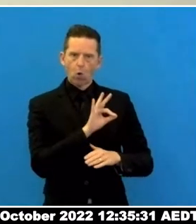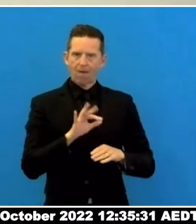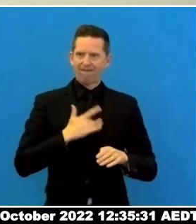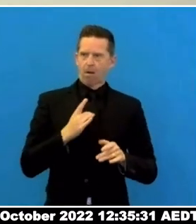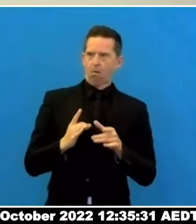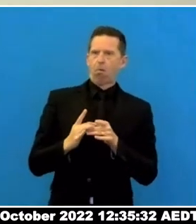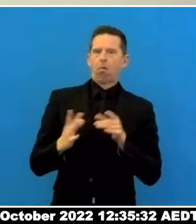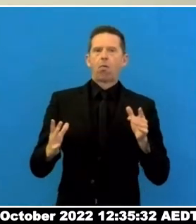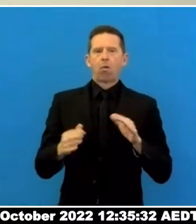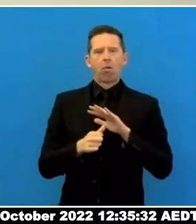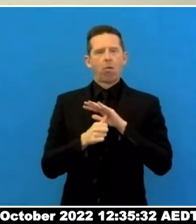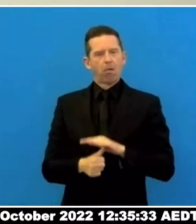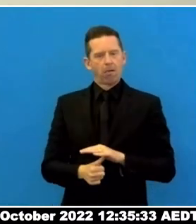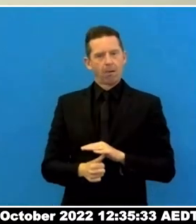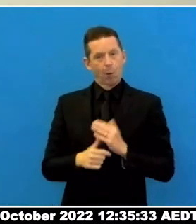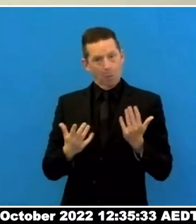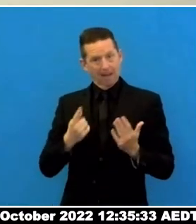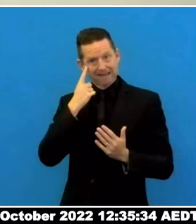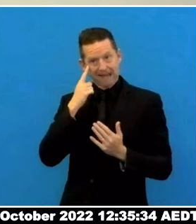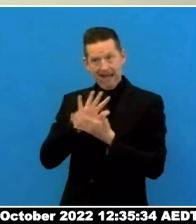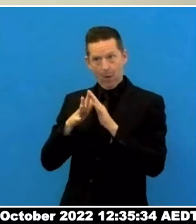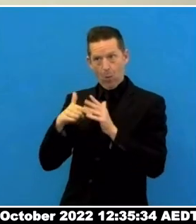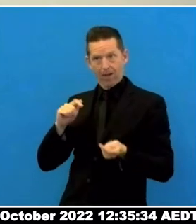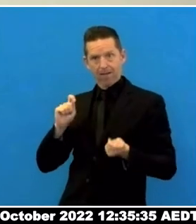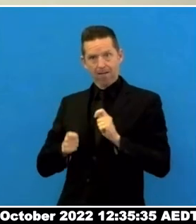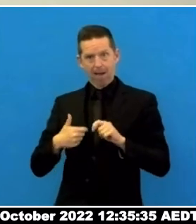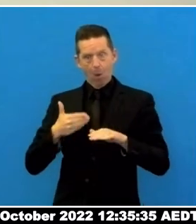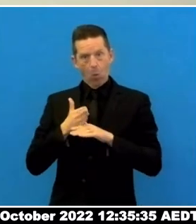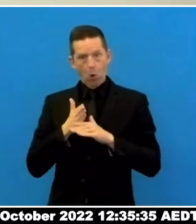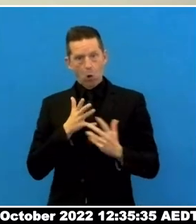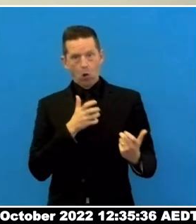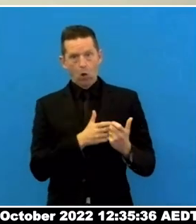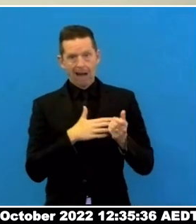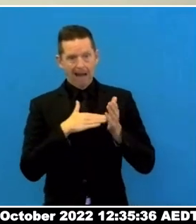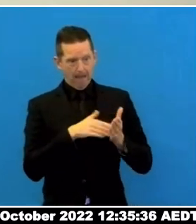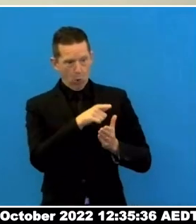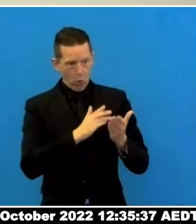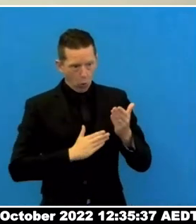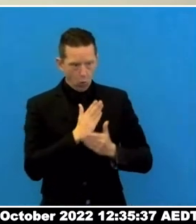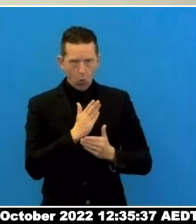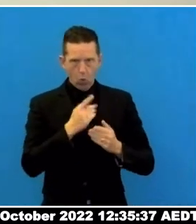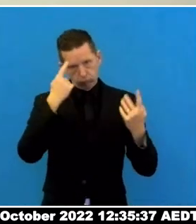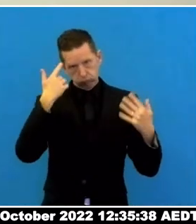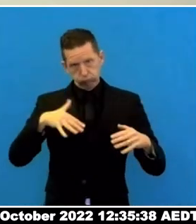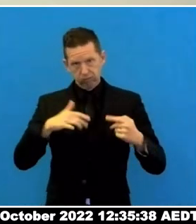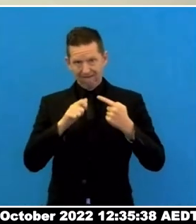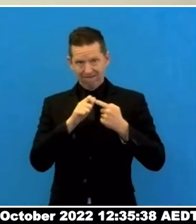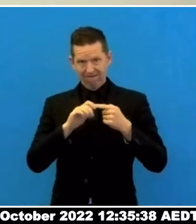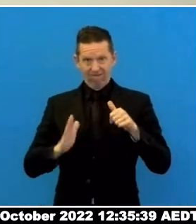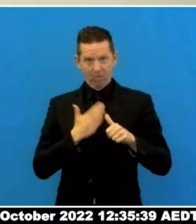And so that attention not only helped her recover from that trauma, but also helped her attachment and her connection with her young children,